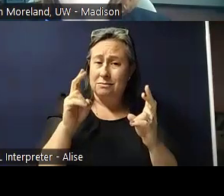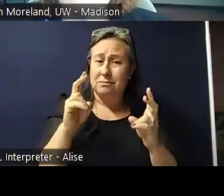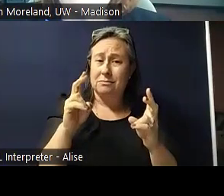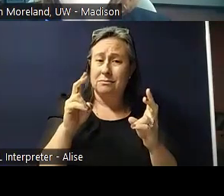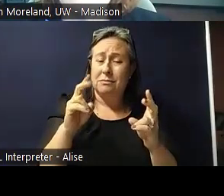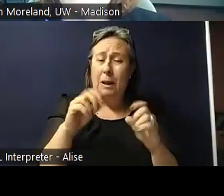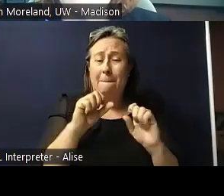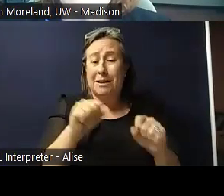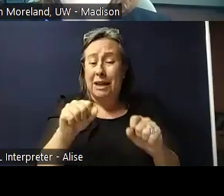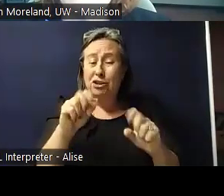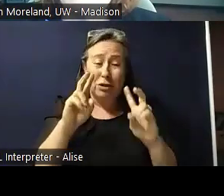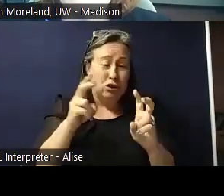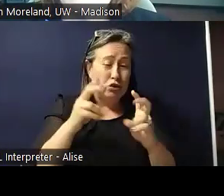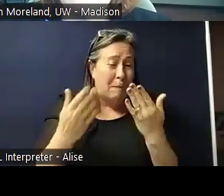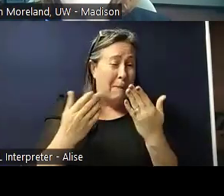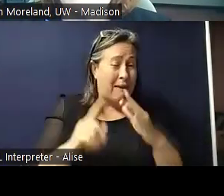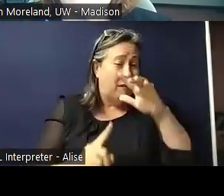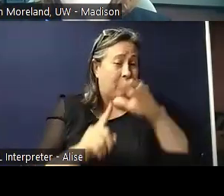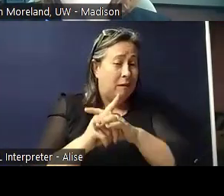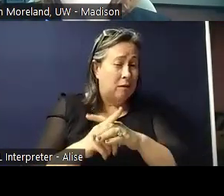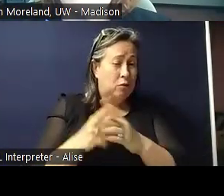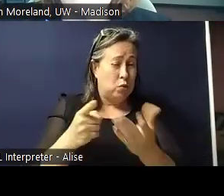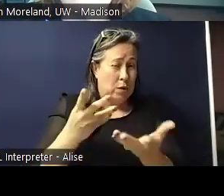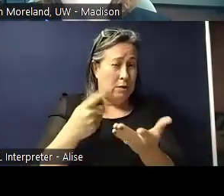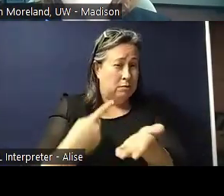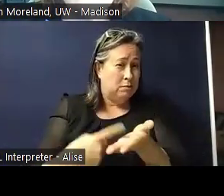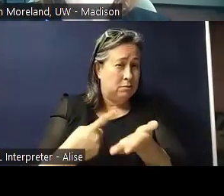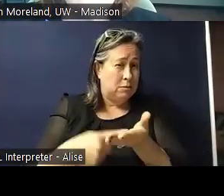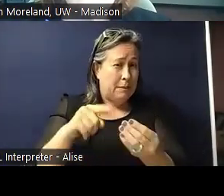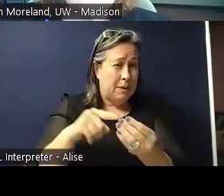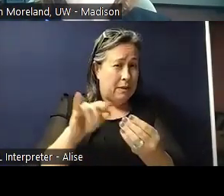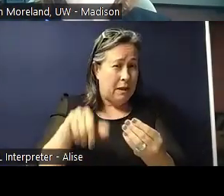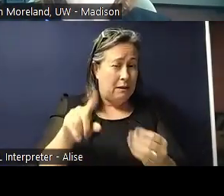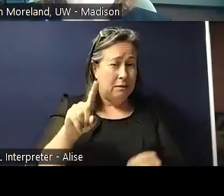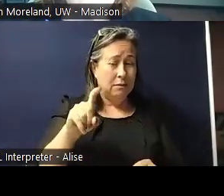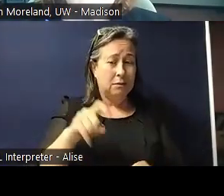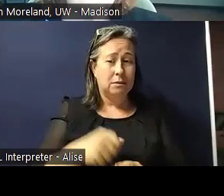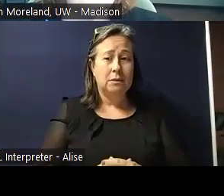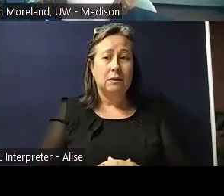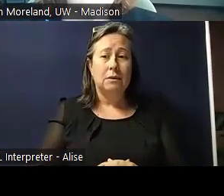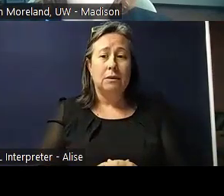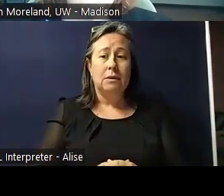that may arise especially at time of award?